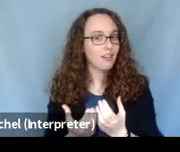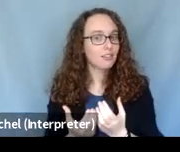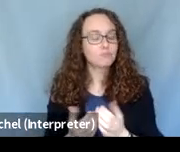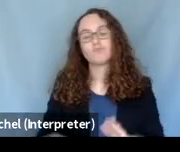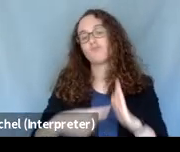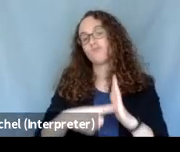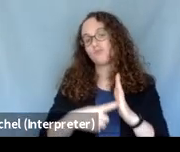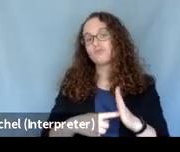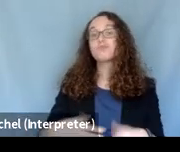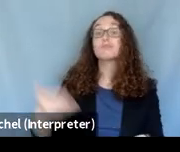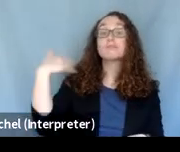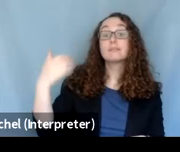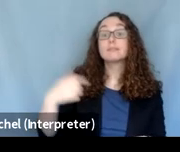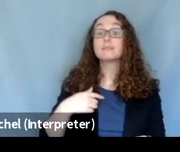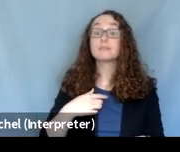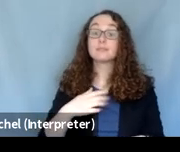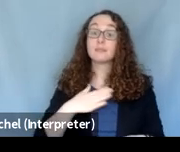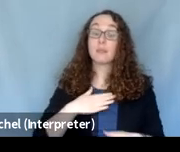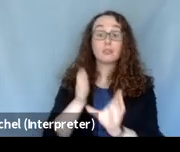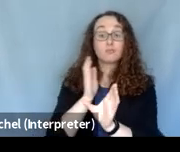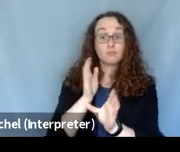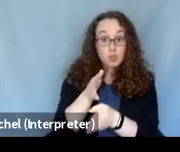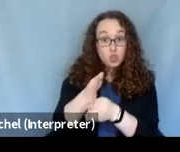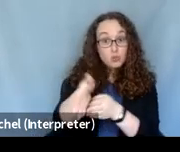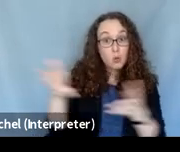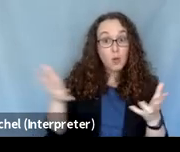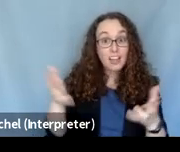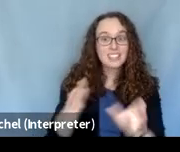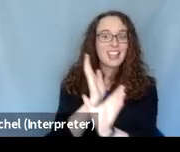psychology and math is definitely not my